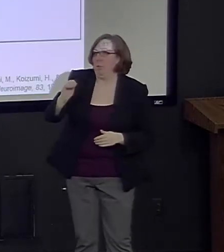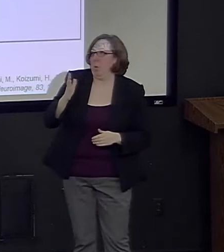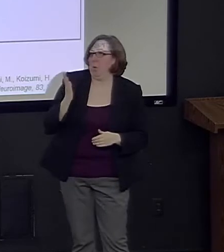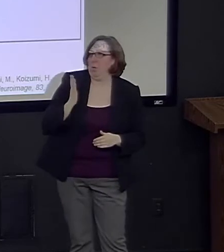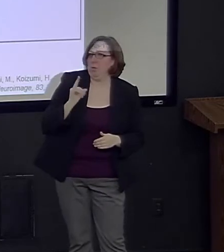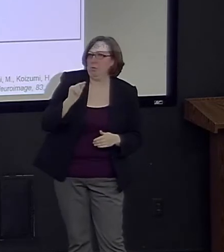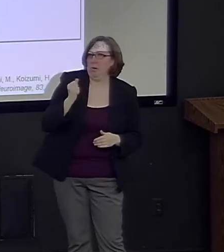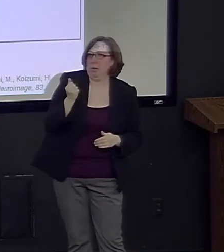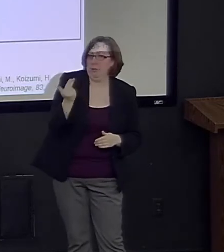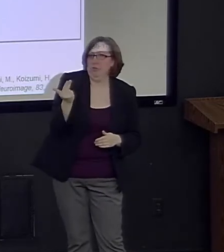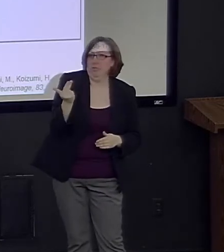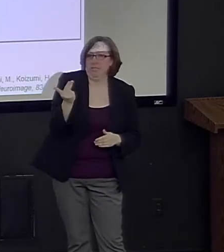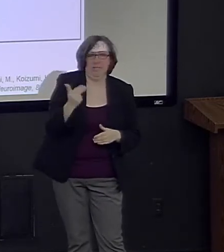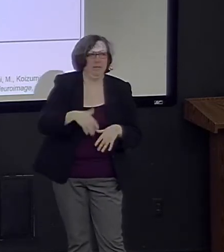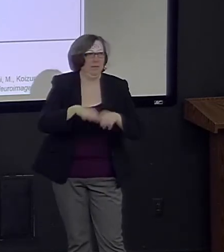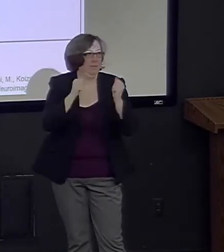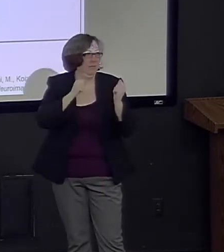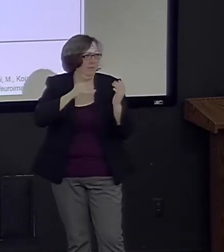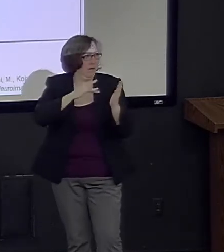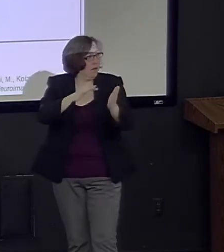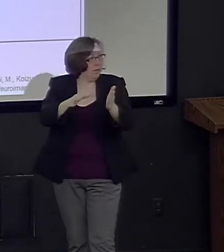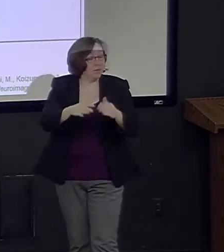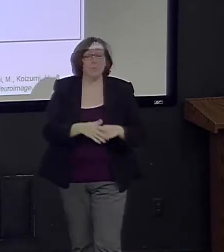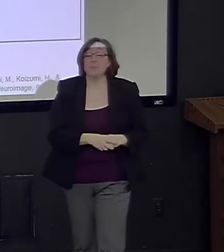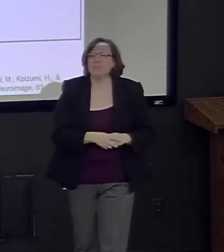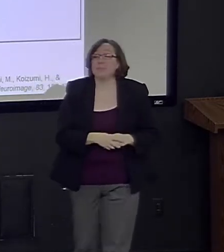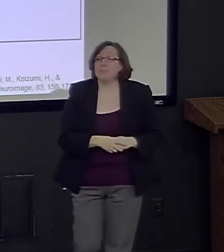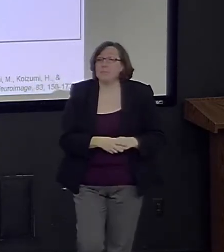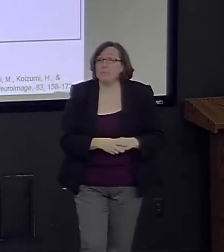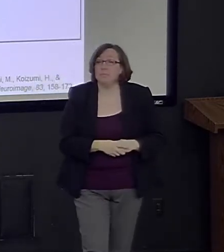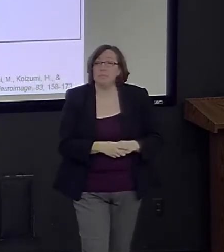And because near-infrared spectroscopy is fiberoptics,